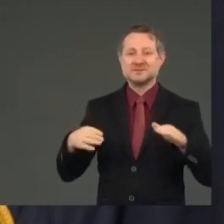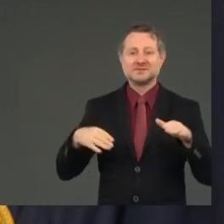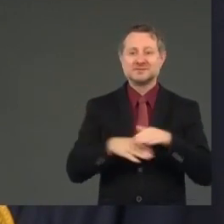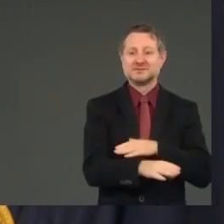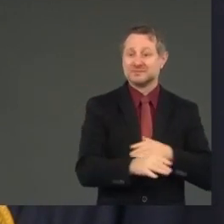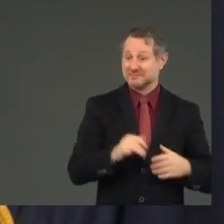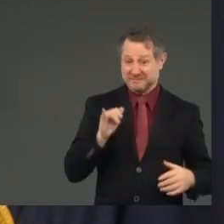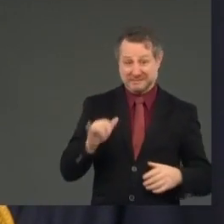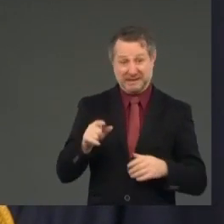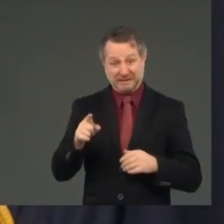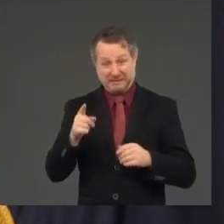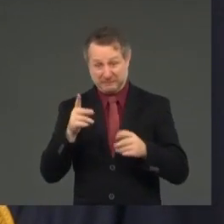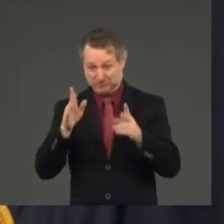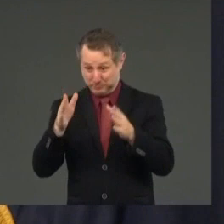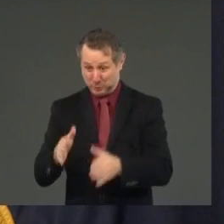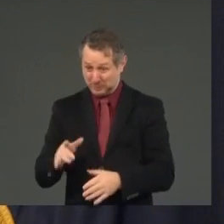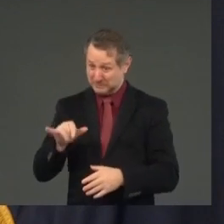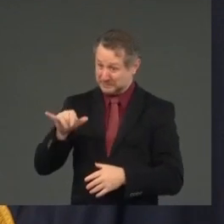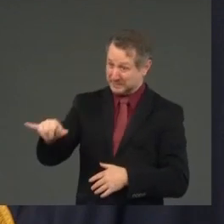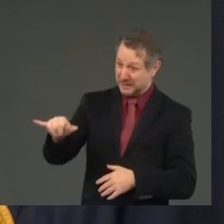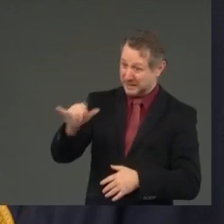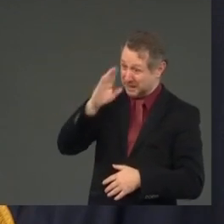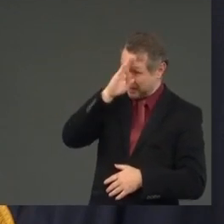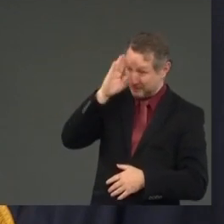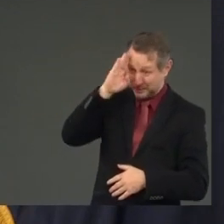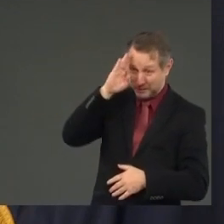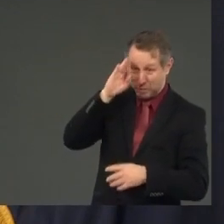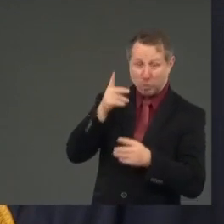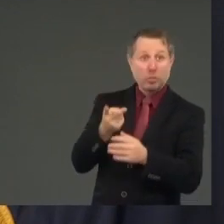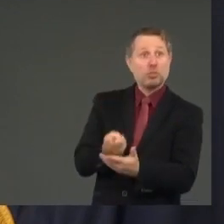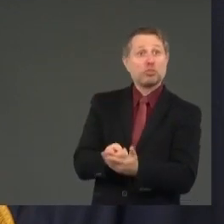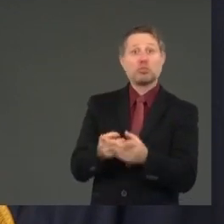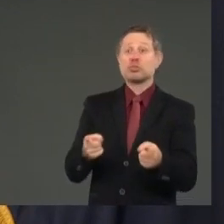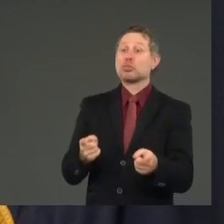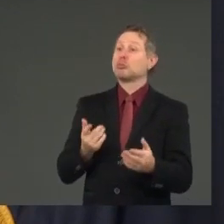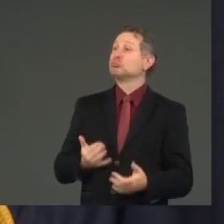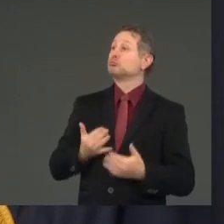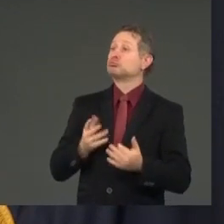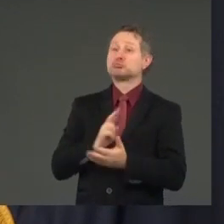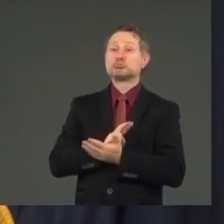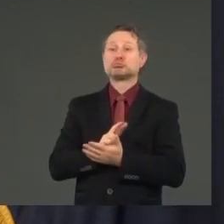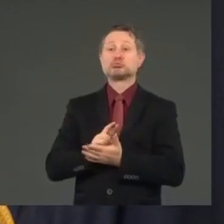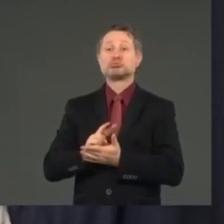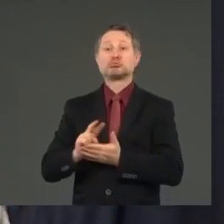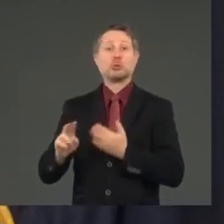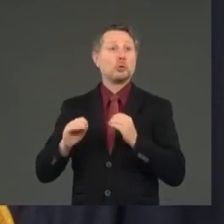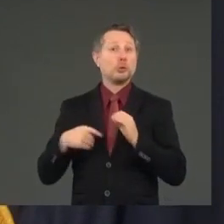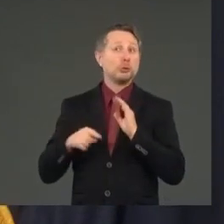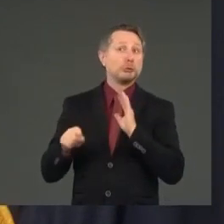WHEN YOU'RE NO LONGER URGENTLY ILL, IS THE BEST USE OF A